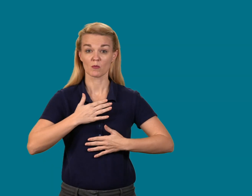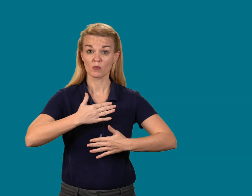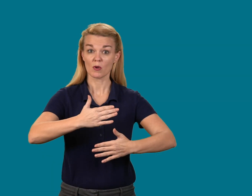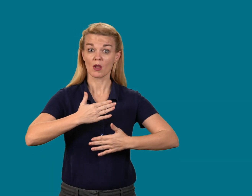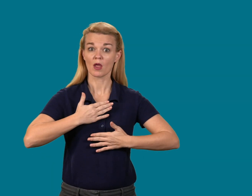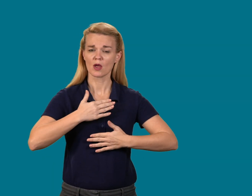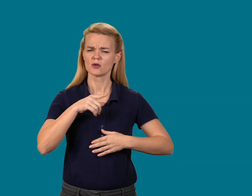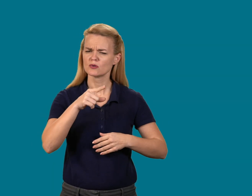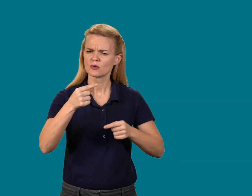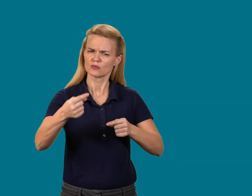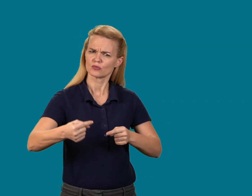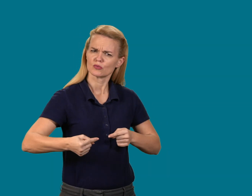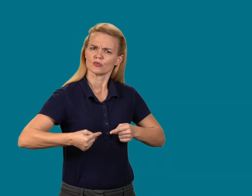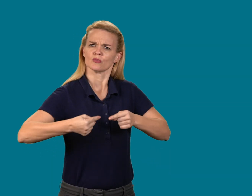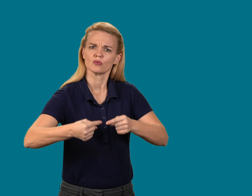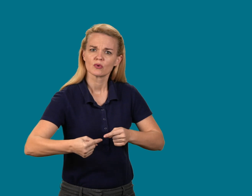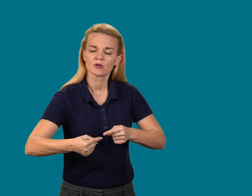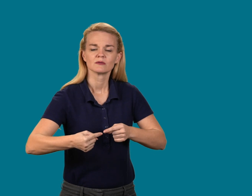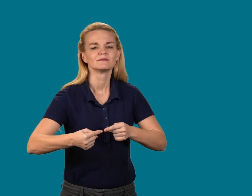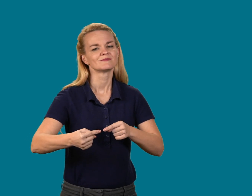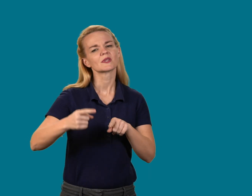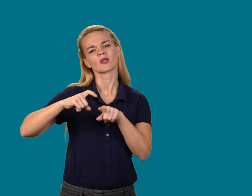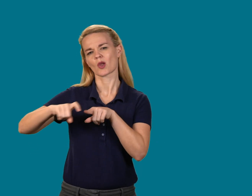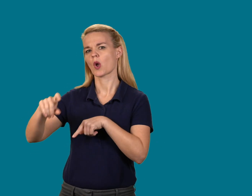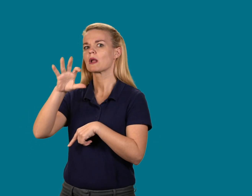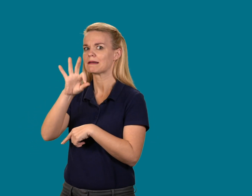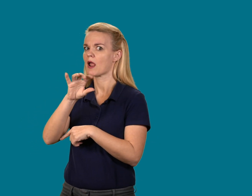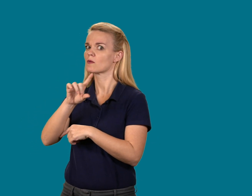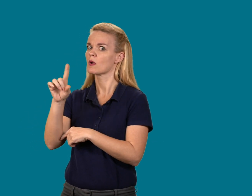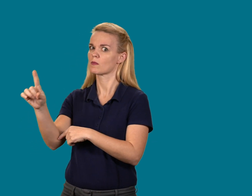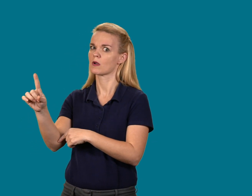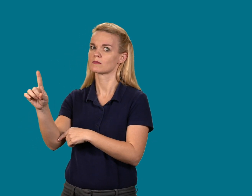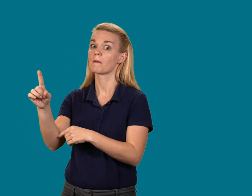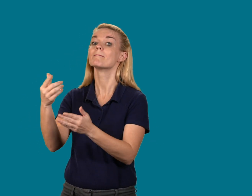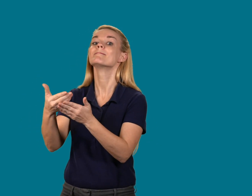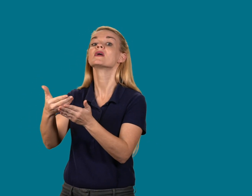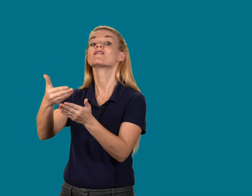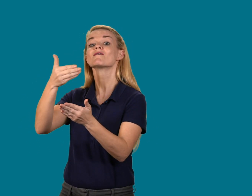If you are having trouble breathing, call 911.